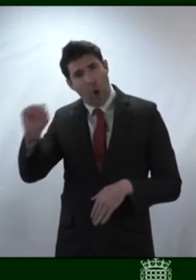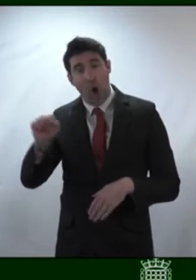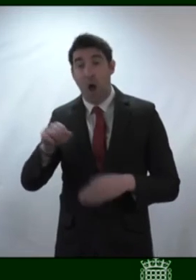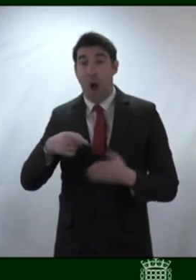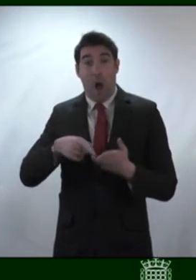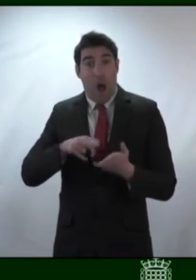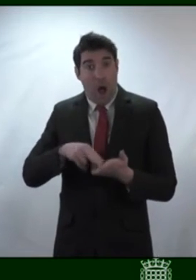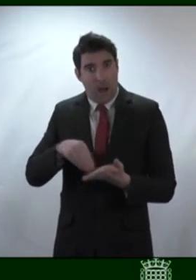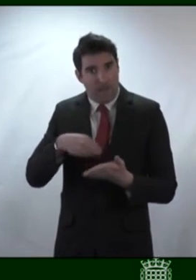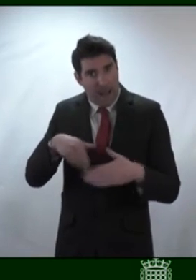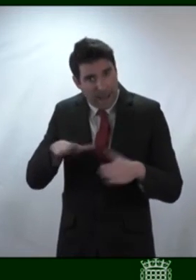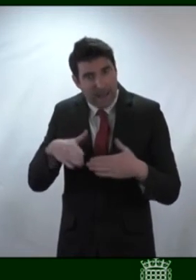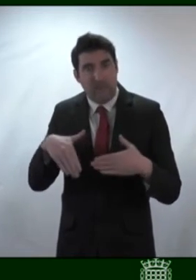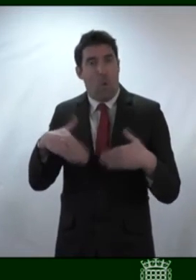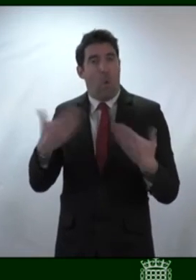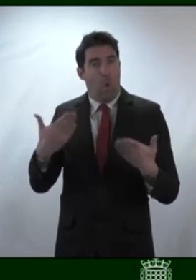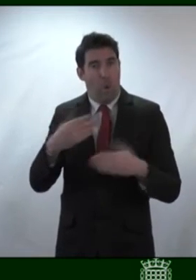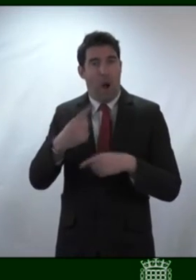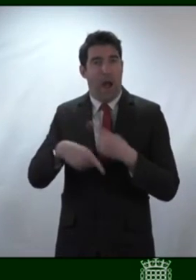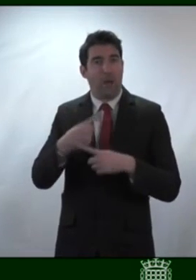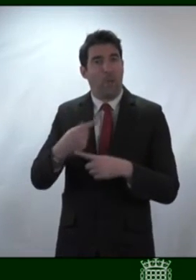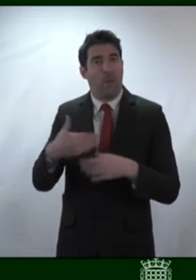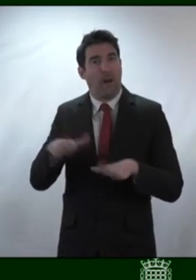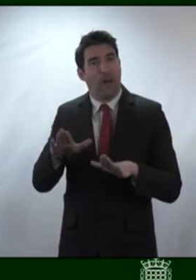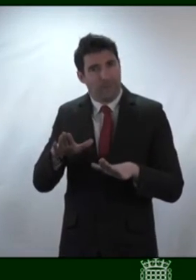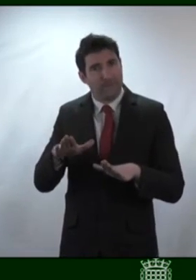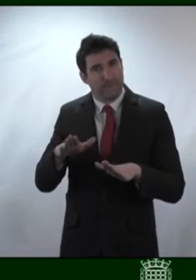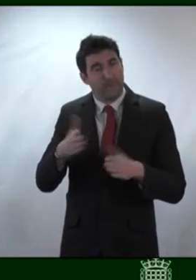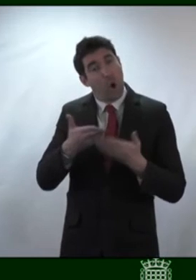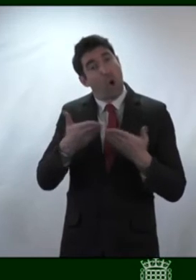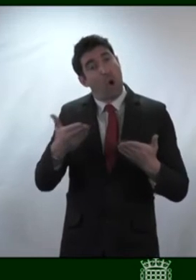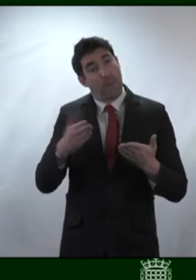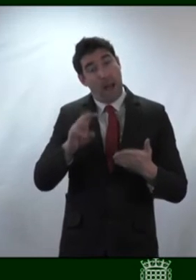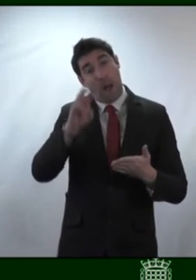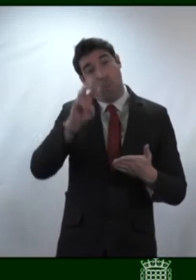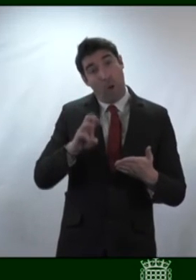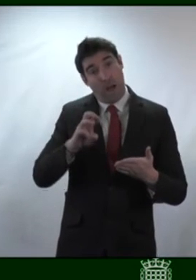The Prime Minister The hon. Lady is of course right